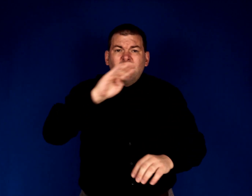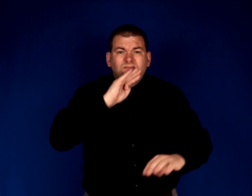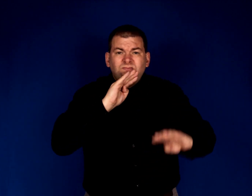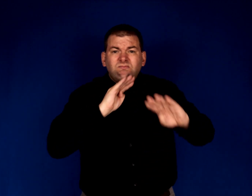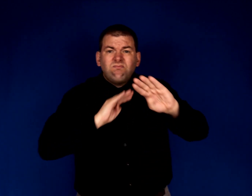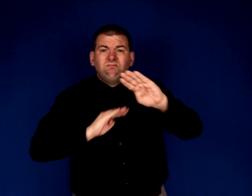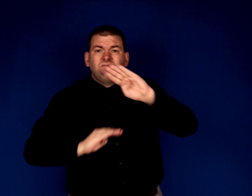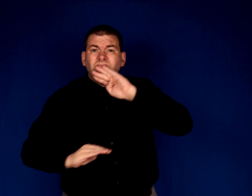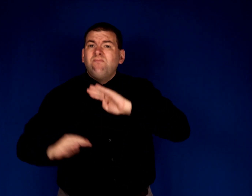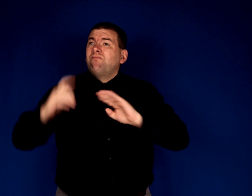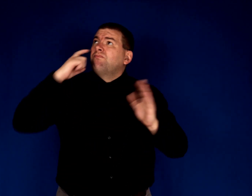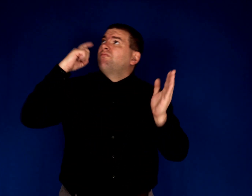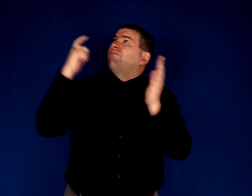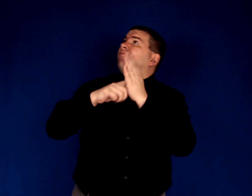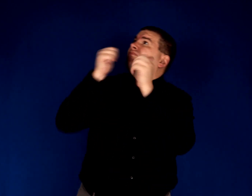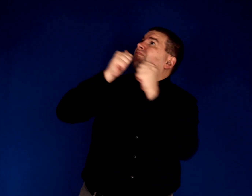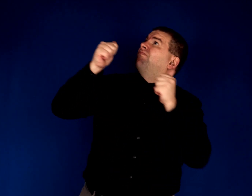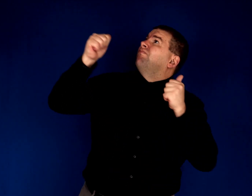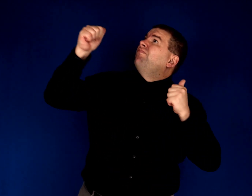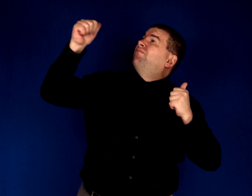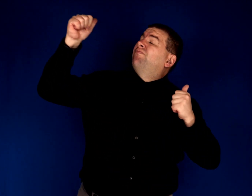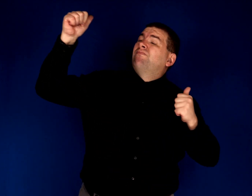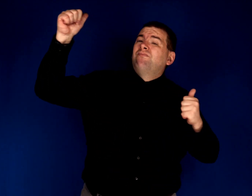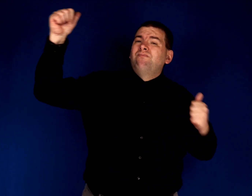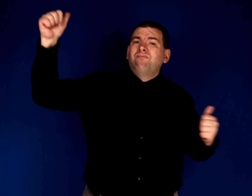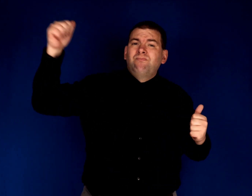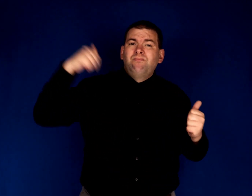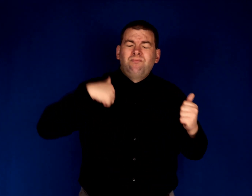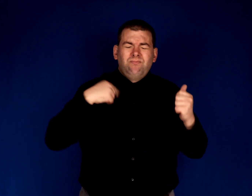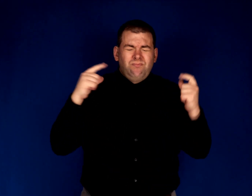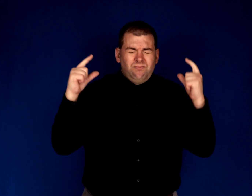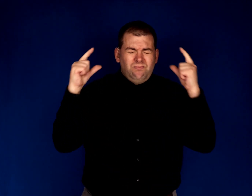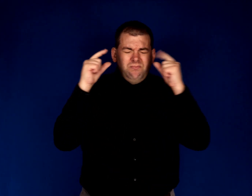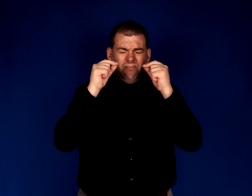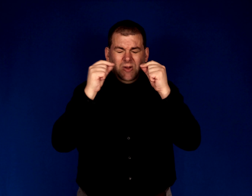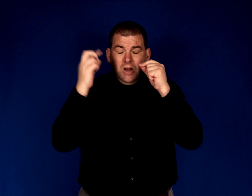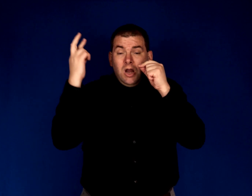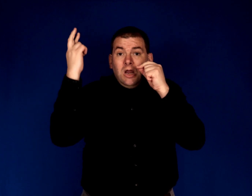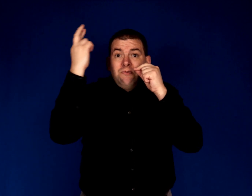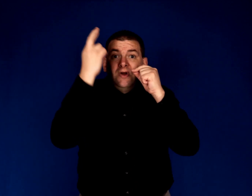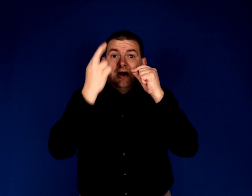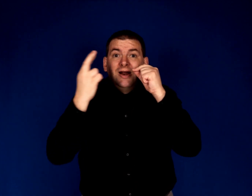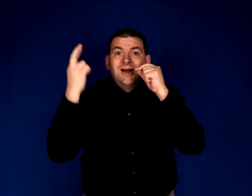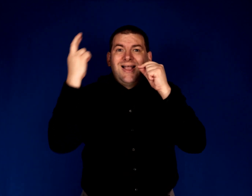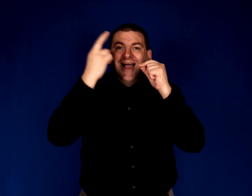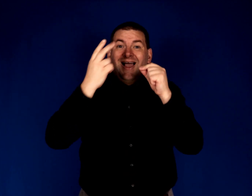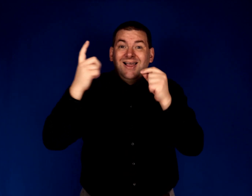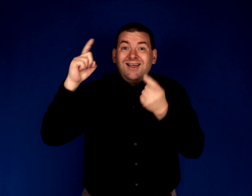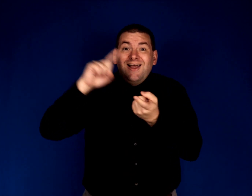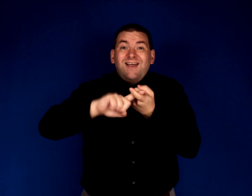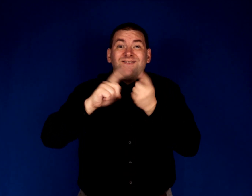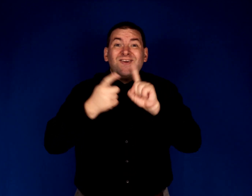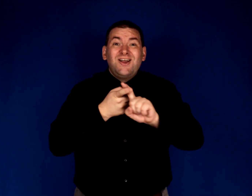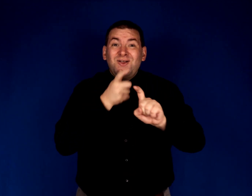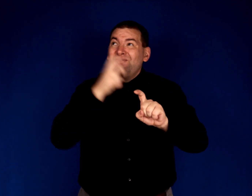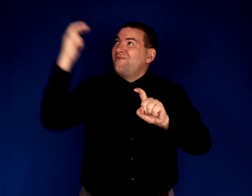how could I go so far? I closed my eyes and realized that a friend